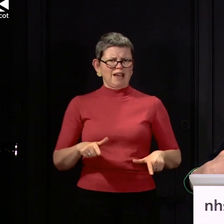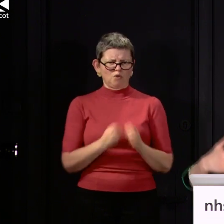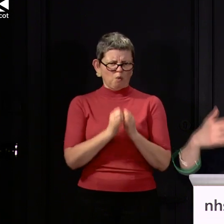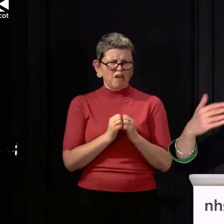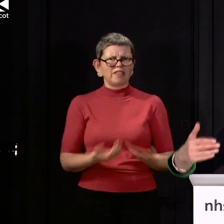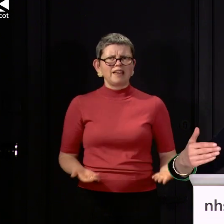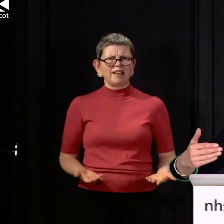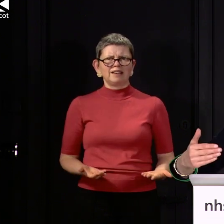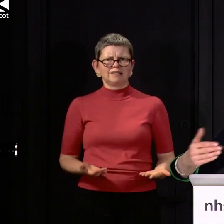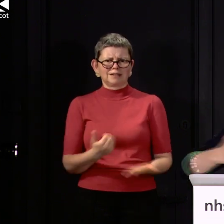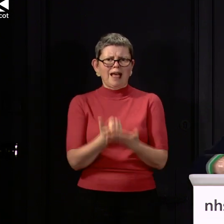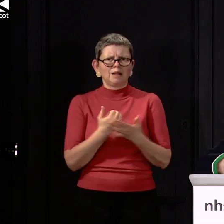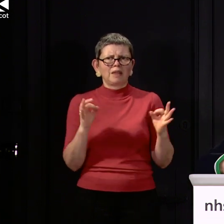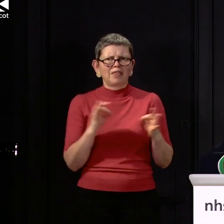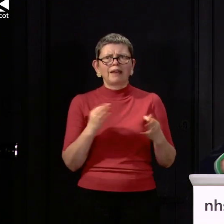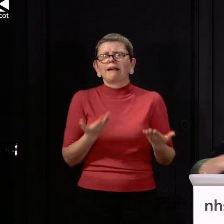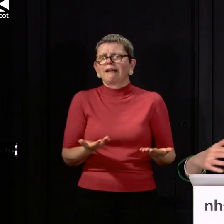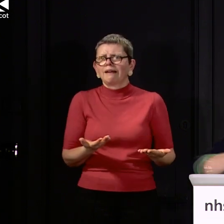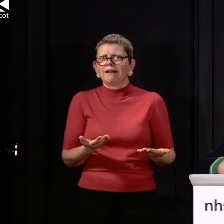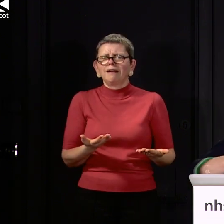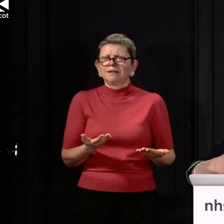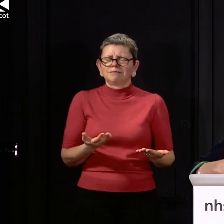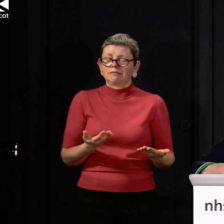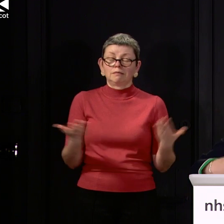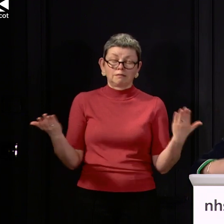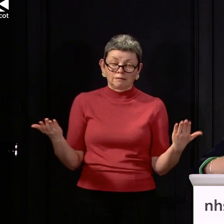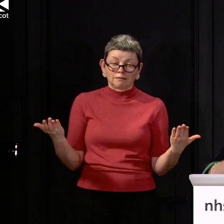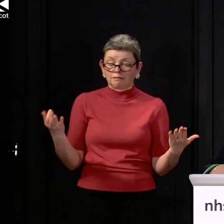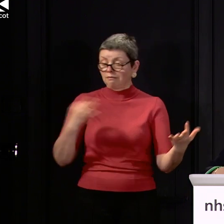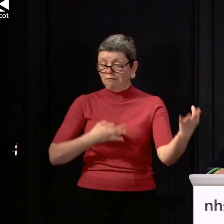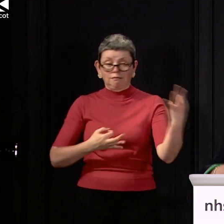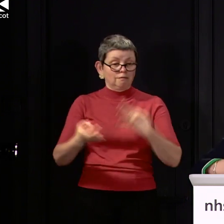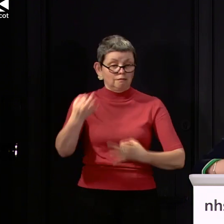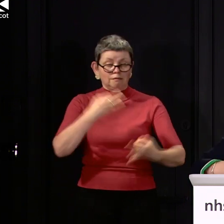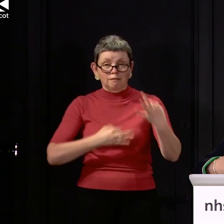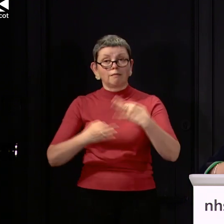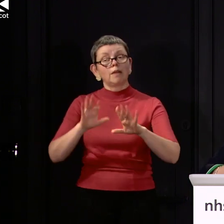everyone will end up...So there's, and everything in between. What we have to do and have done